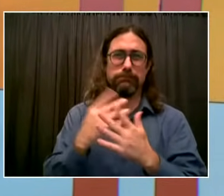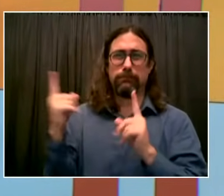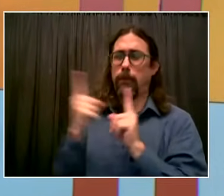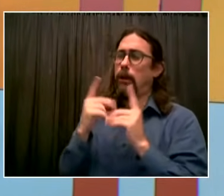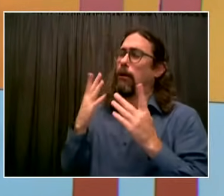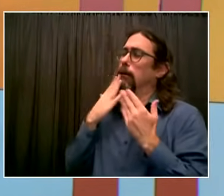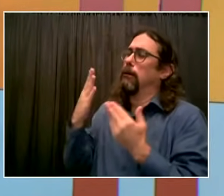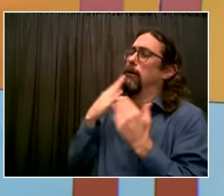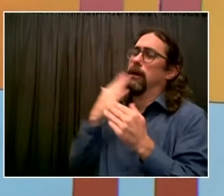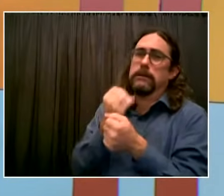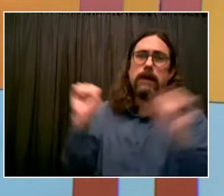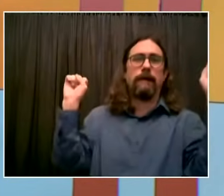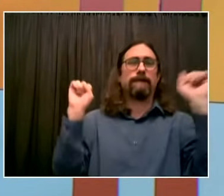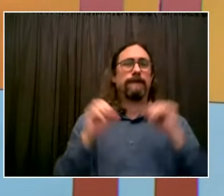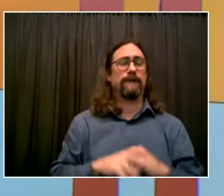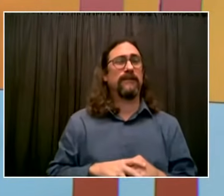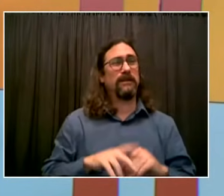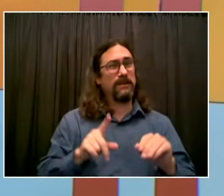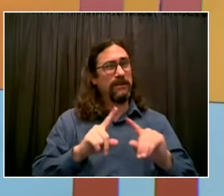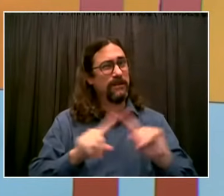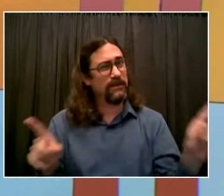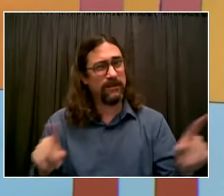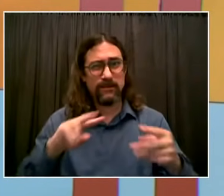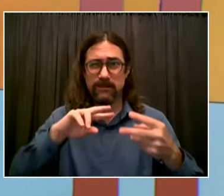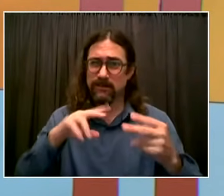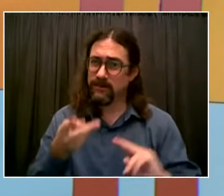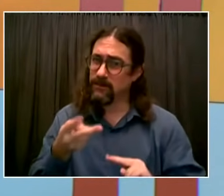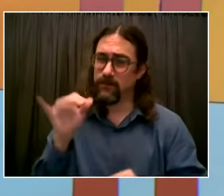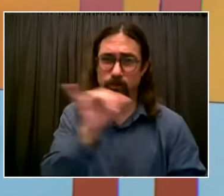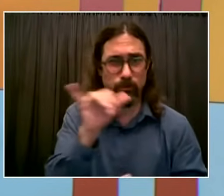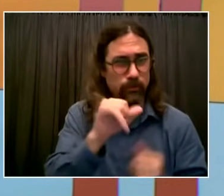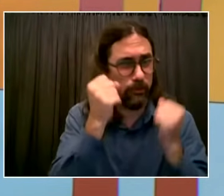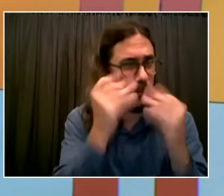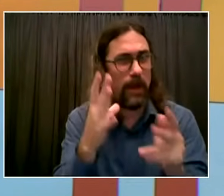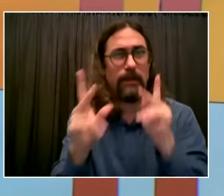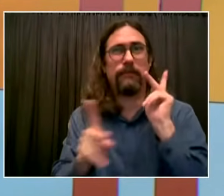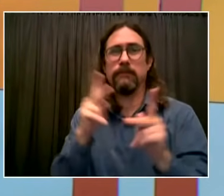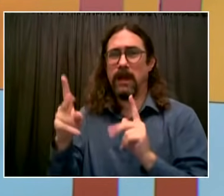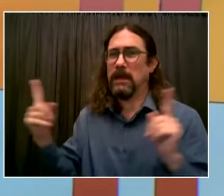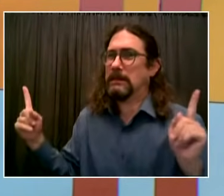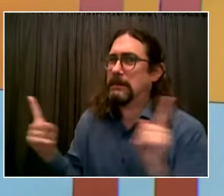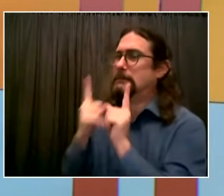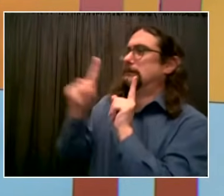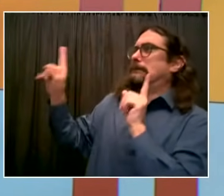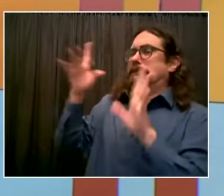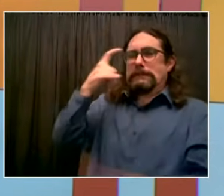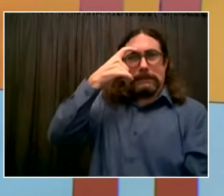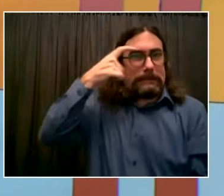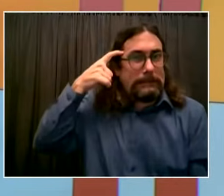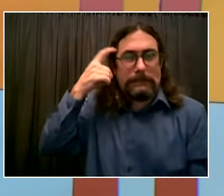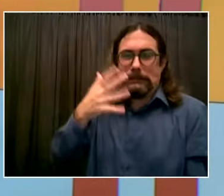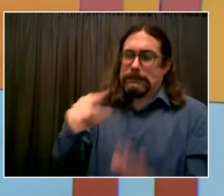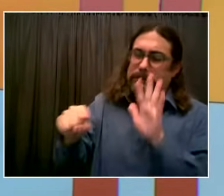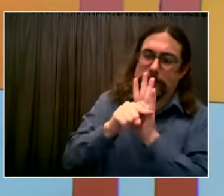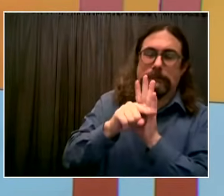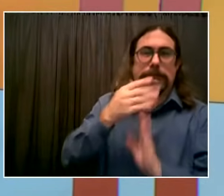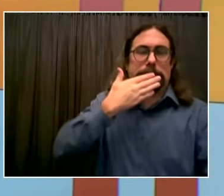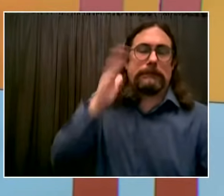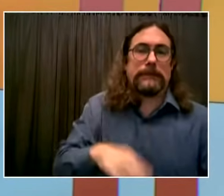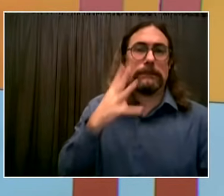WITH THE POLICE OFFICER WAS NOT■ç WHAT IT NEEDED TO BE. WE NEED TO KEEP MAKING THAT BETTER BECAUSE IF YOU HAVE A GOOD EXPERIENCE, FI YOU HAVE A